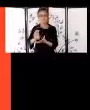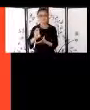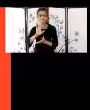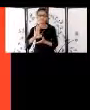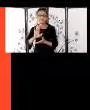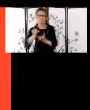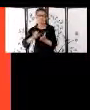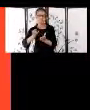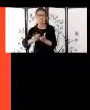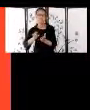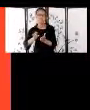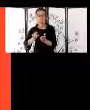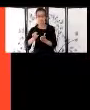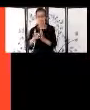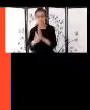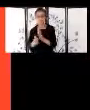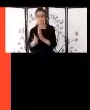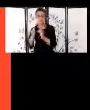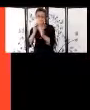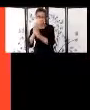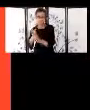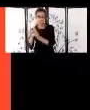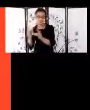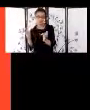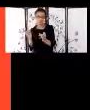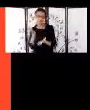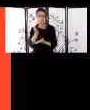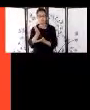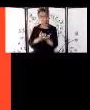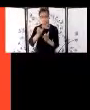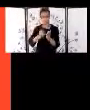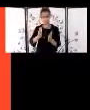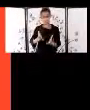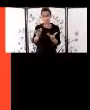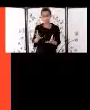Professional artists may have had formal training, they may have shared their work publicly or